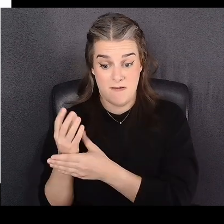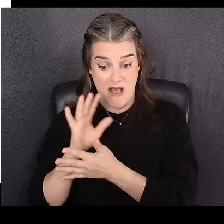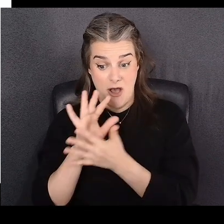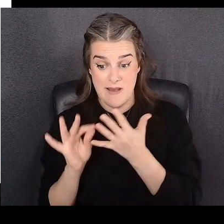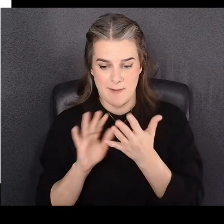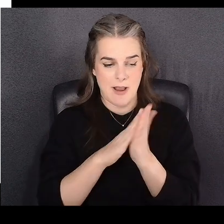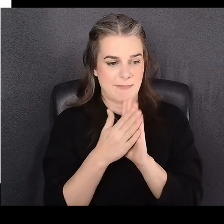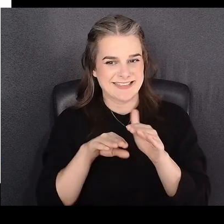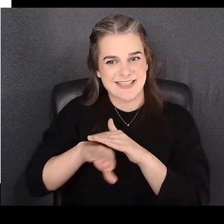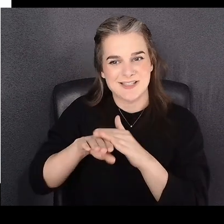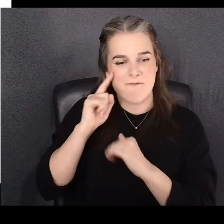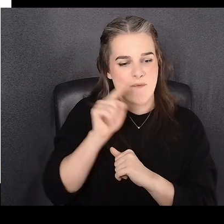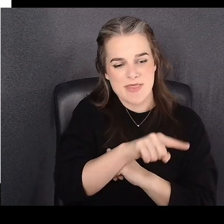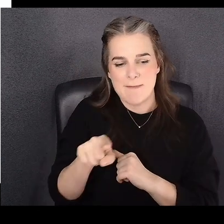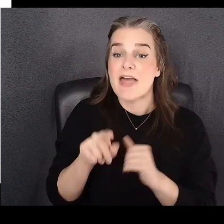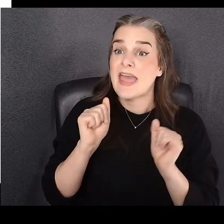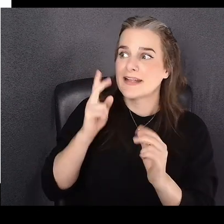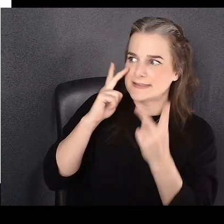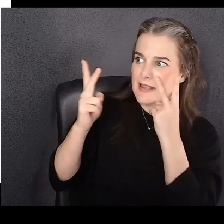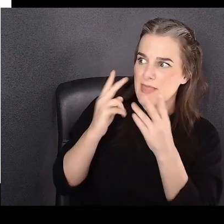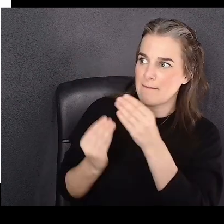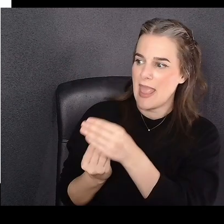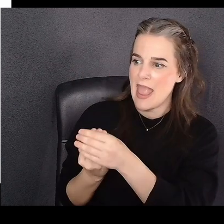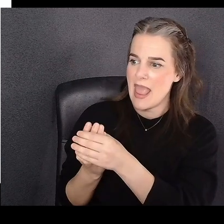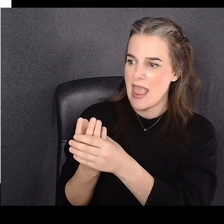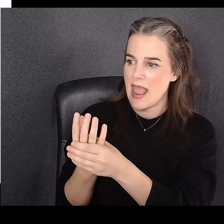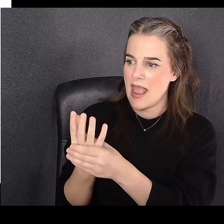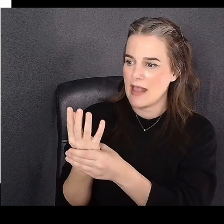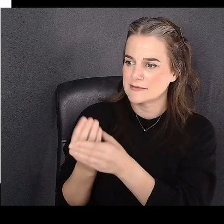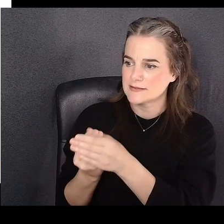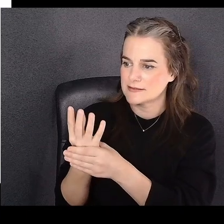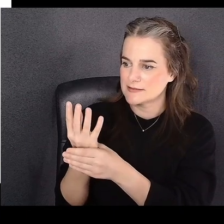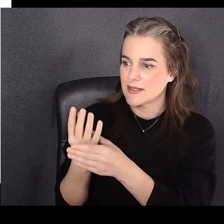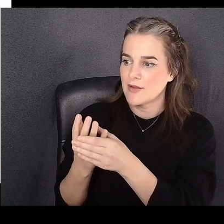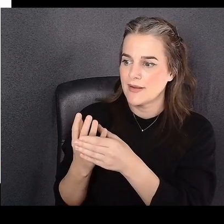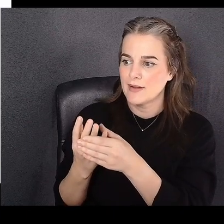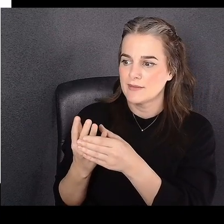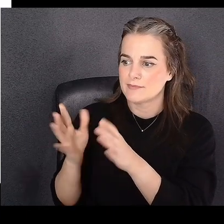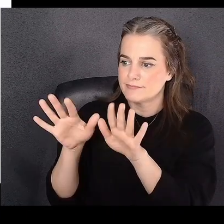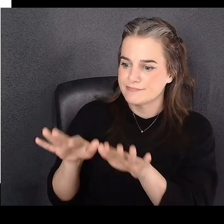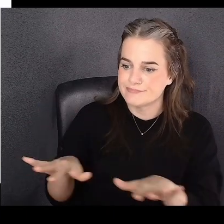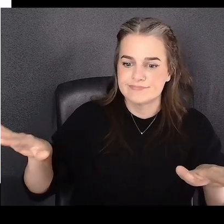throughout the entire landscape of our quad area and residence